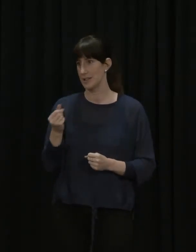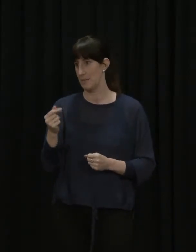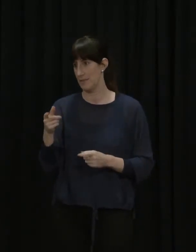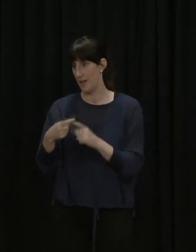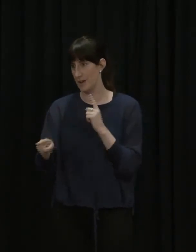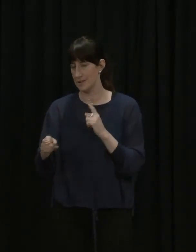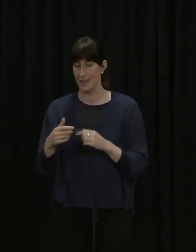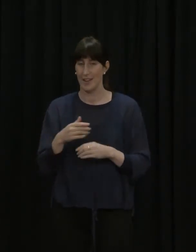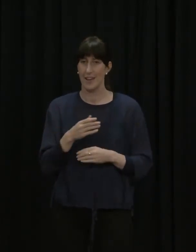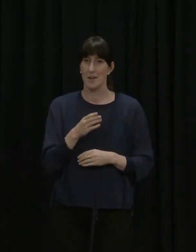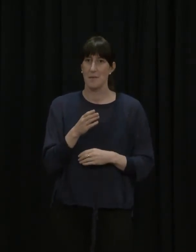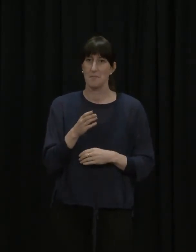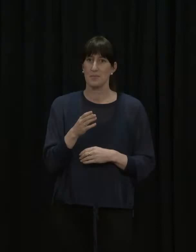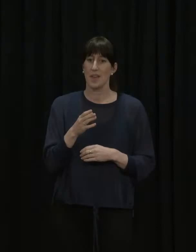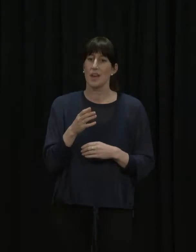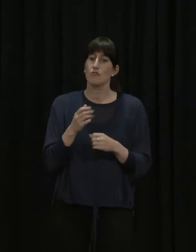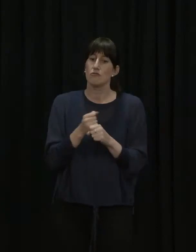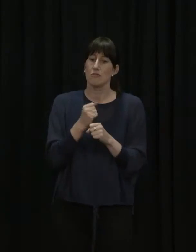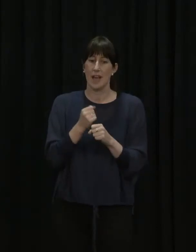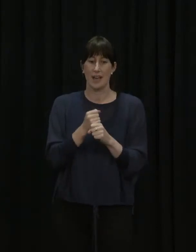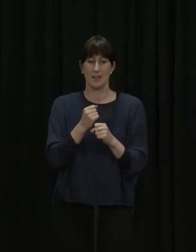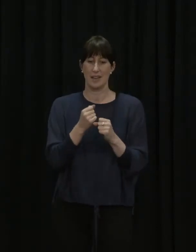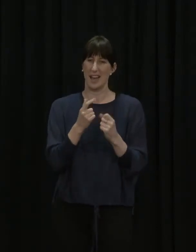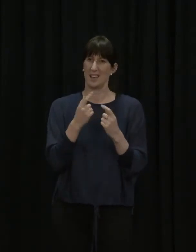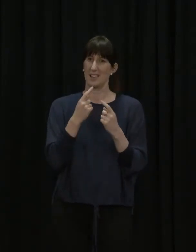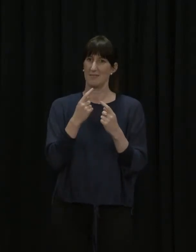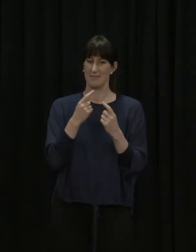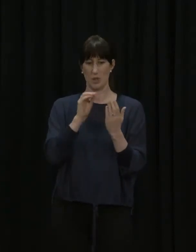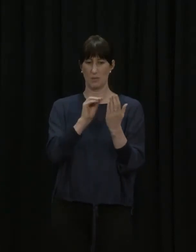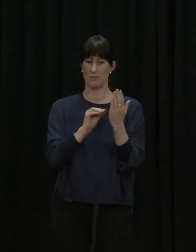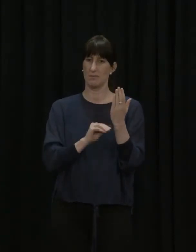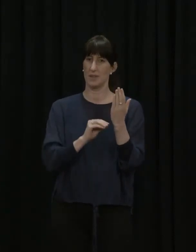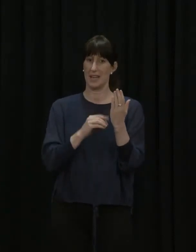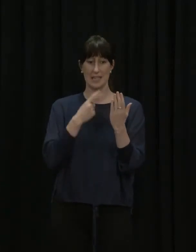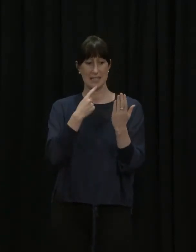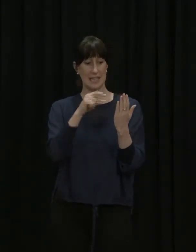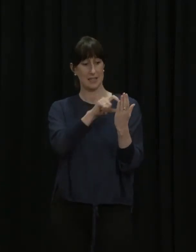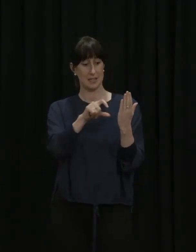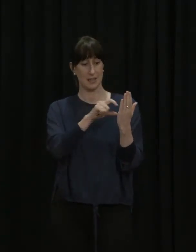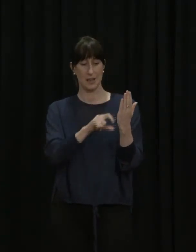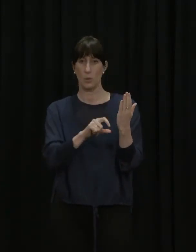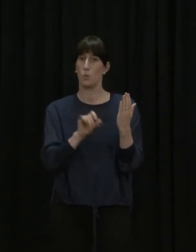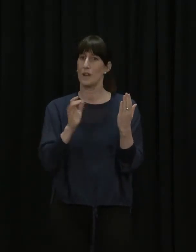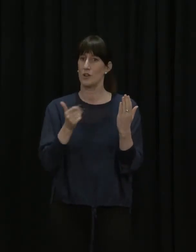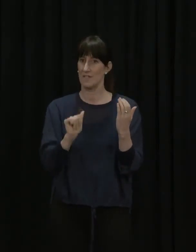in this room have on and